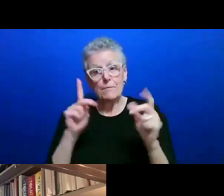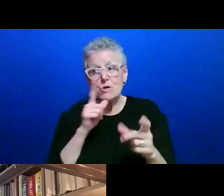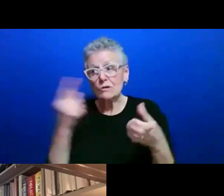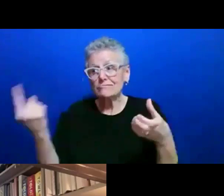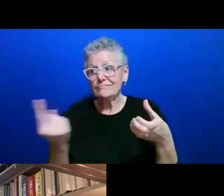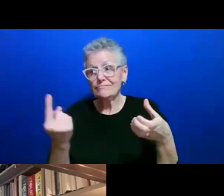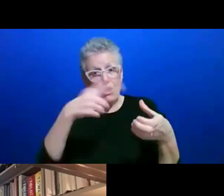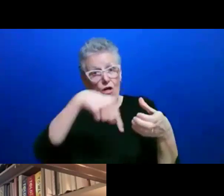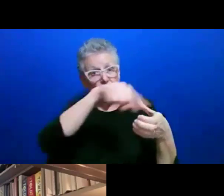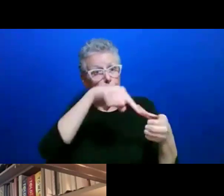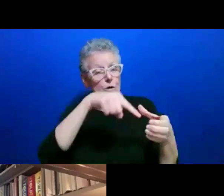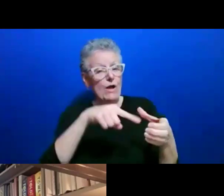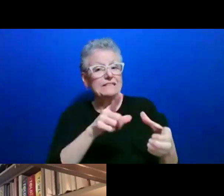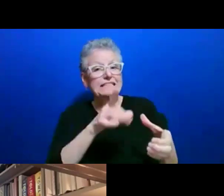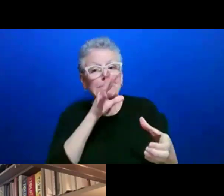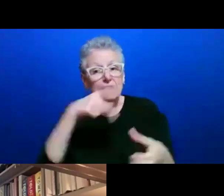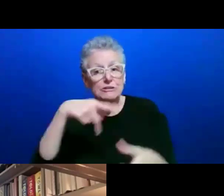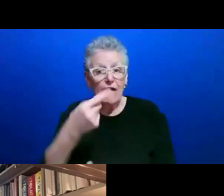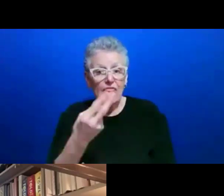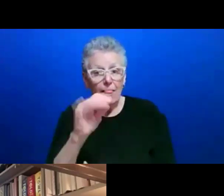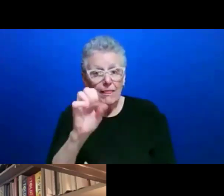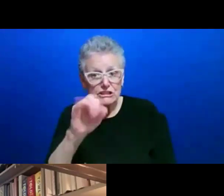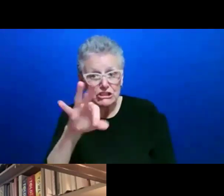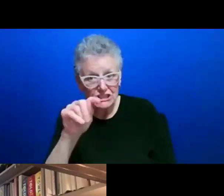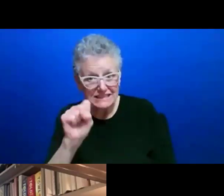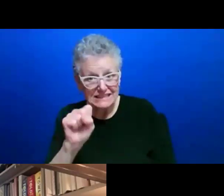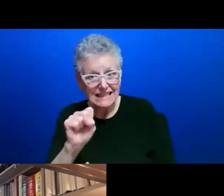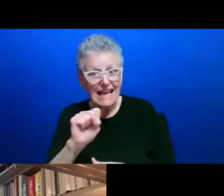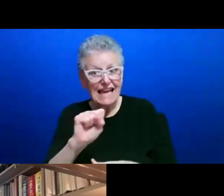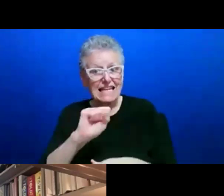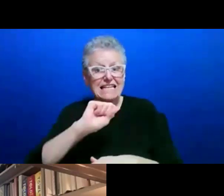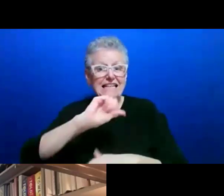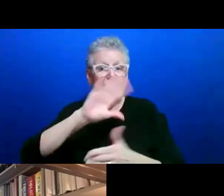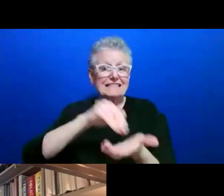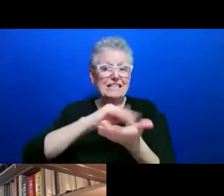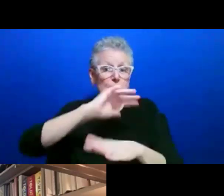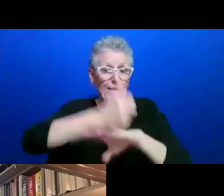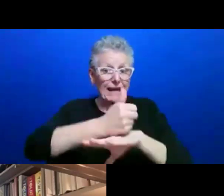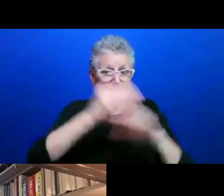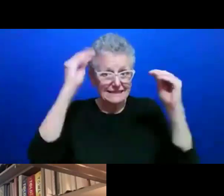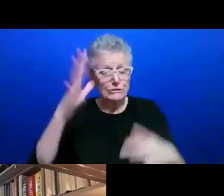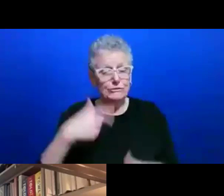and center-based teachers and then me.